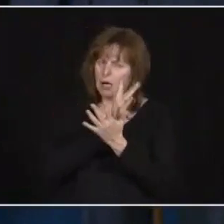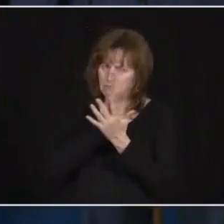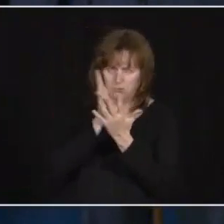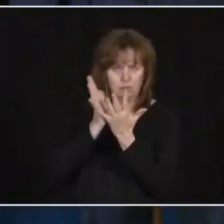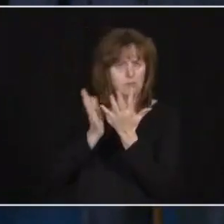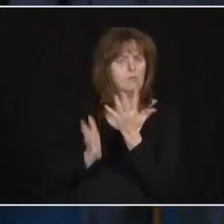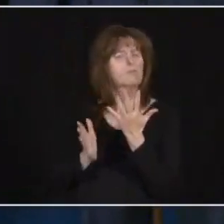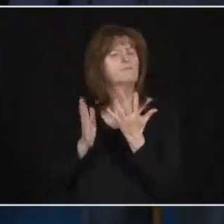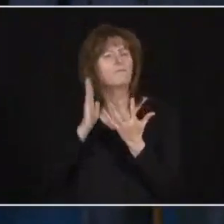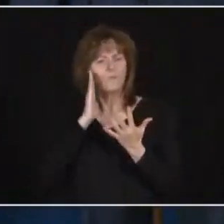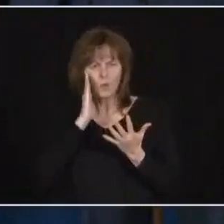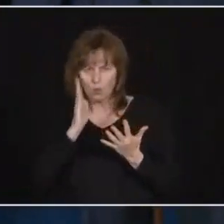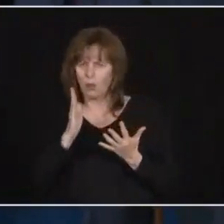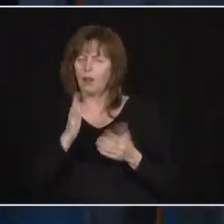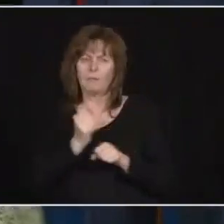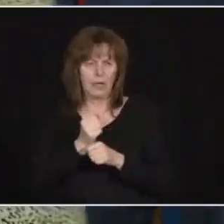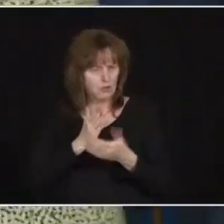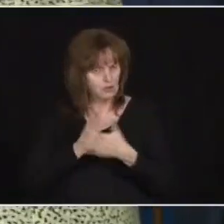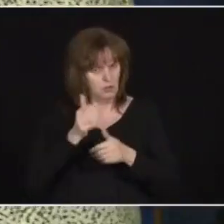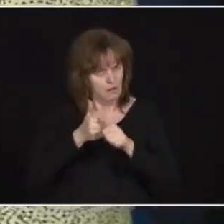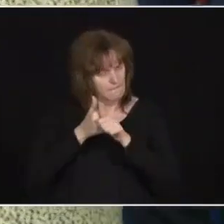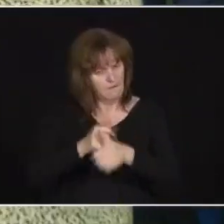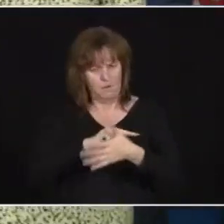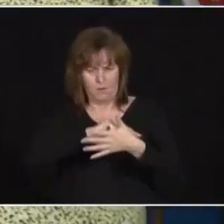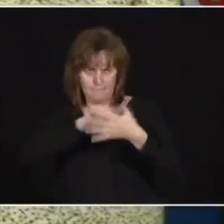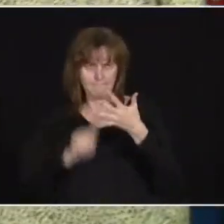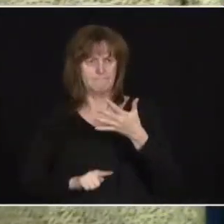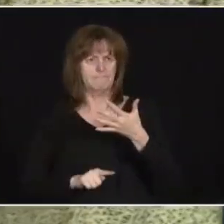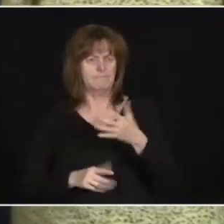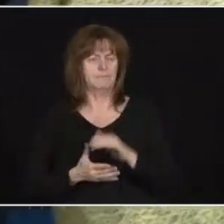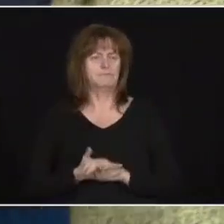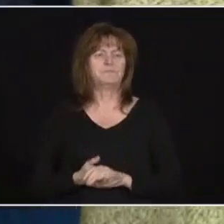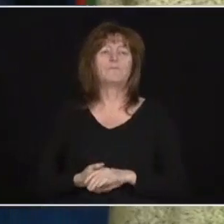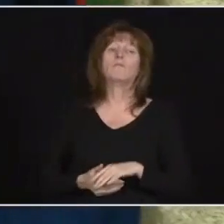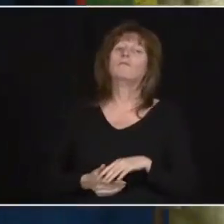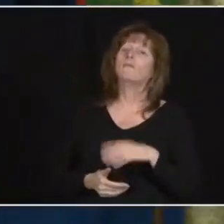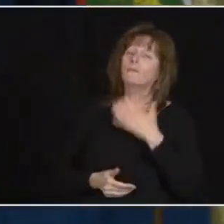That's going to be essential as we do and when we are able to open up the economy.